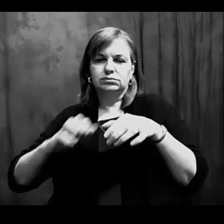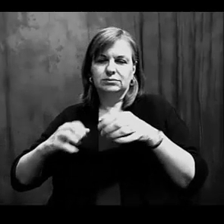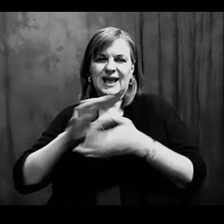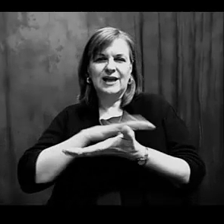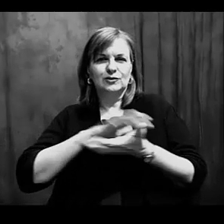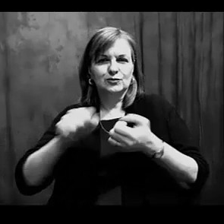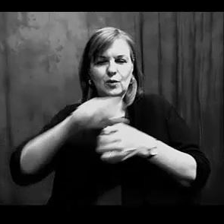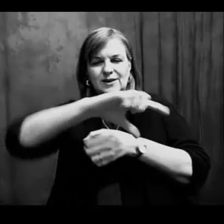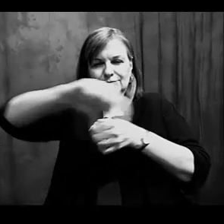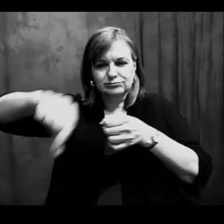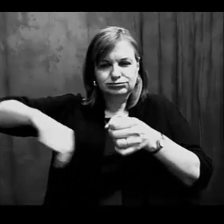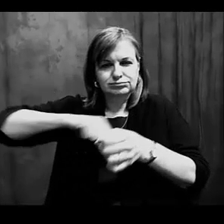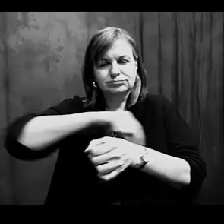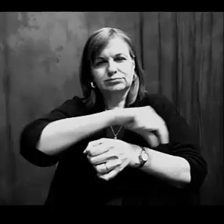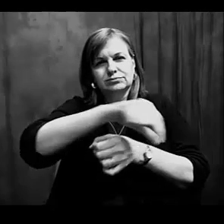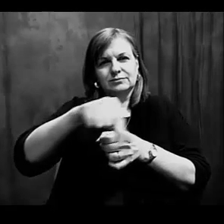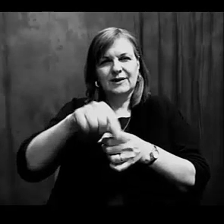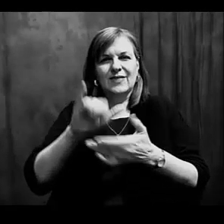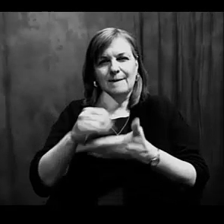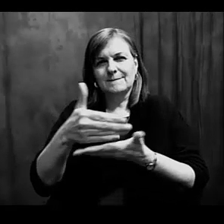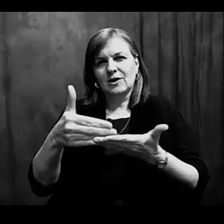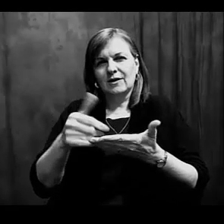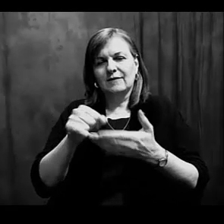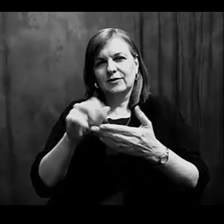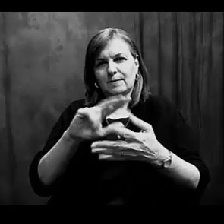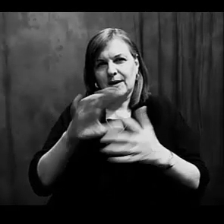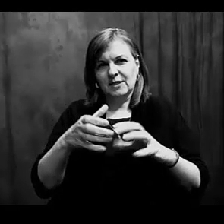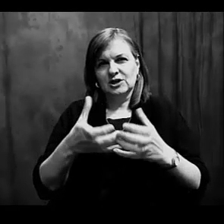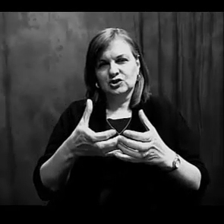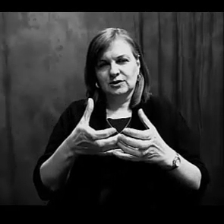part of your population